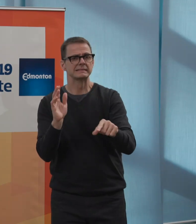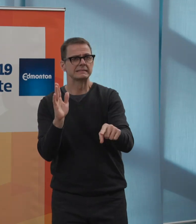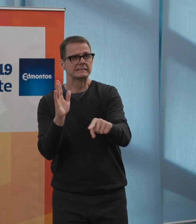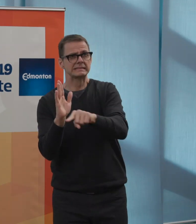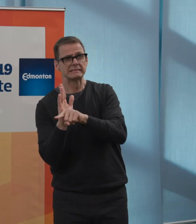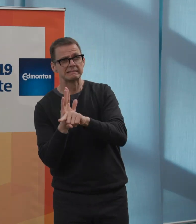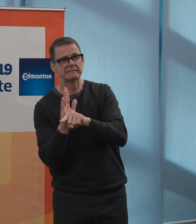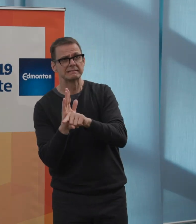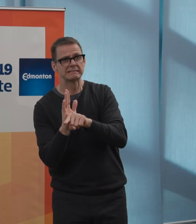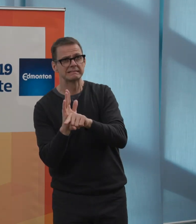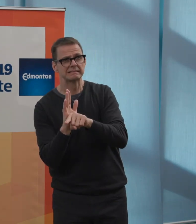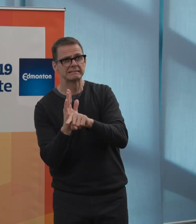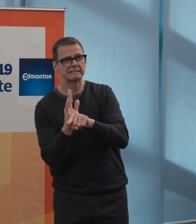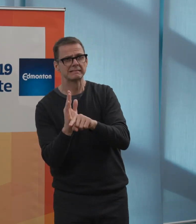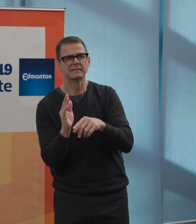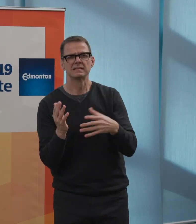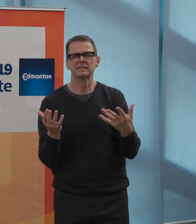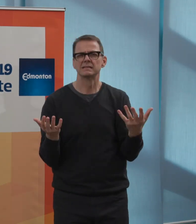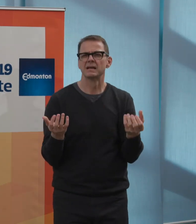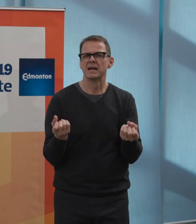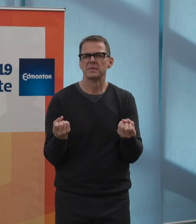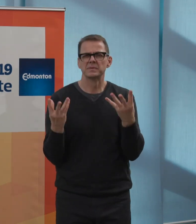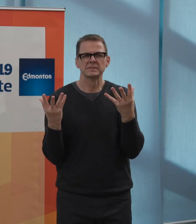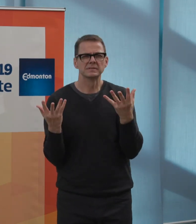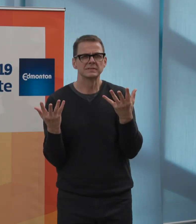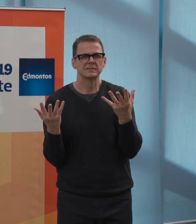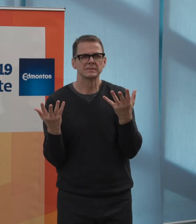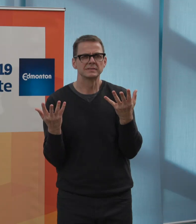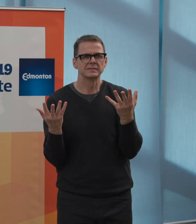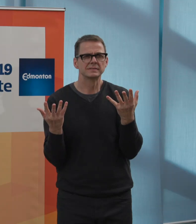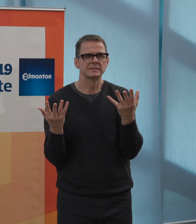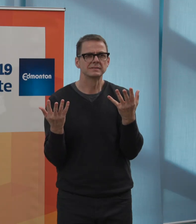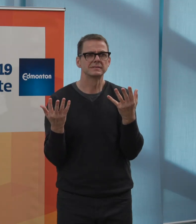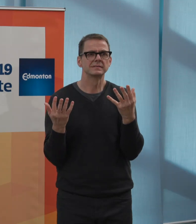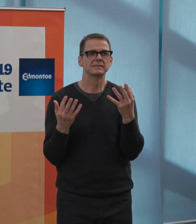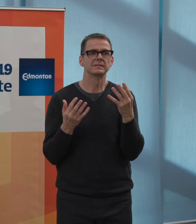than happy to address after council this afternoon if you want to weigh in a